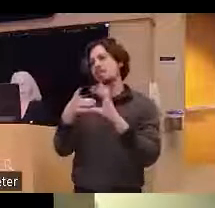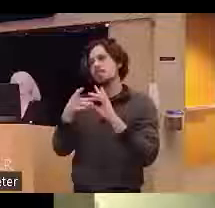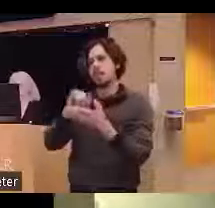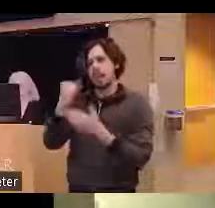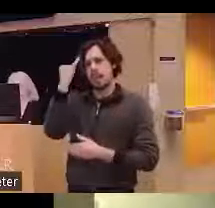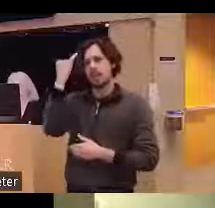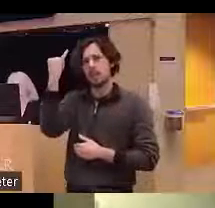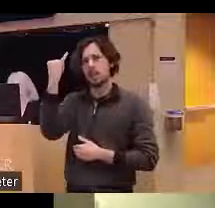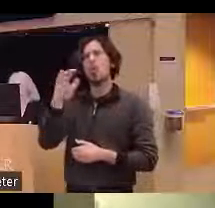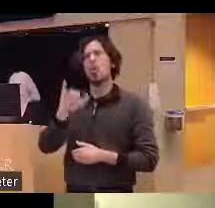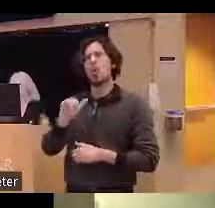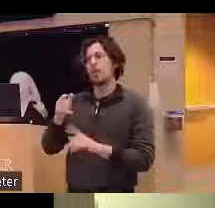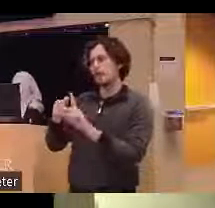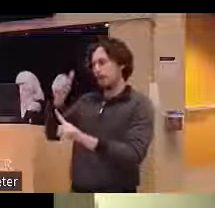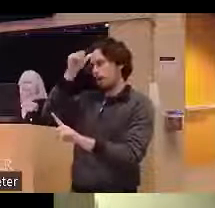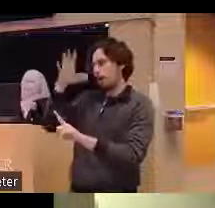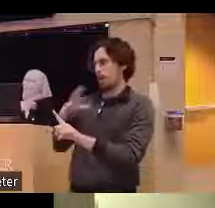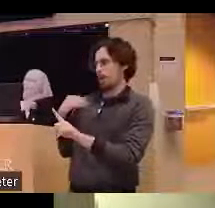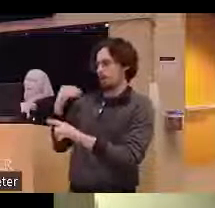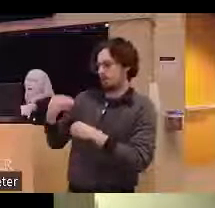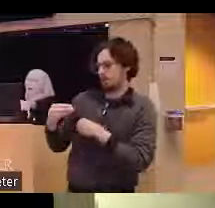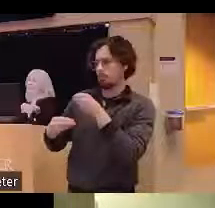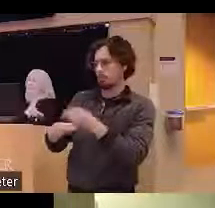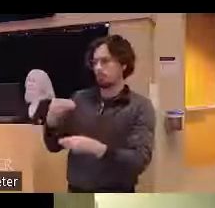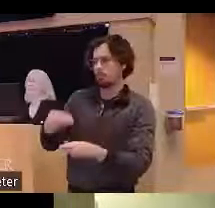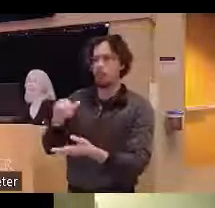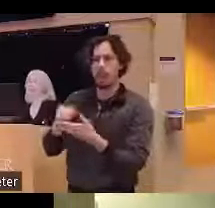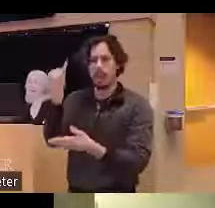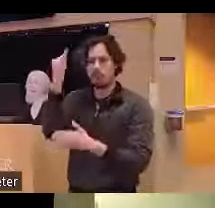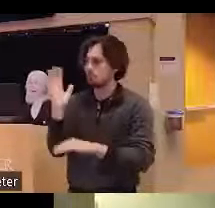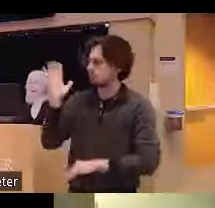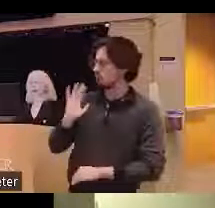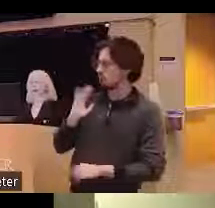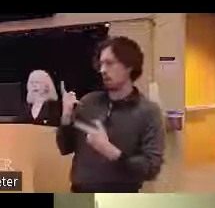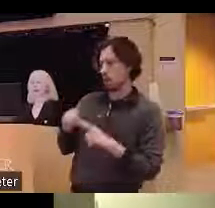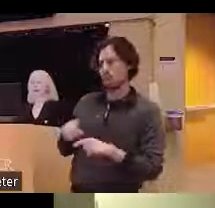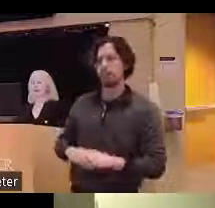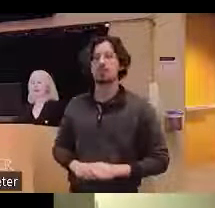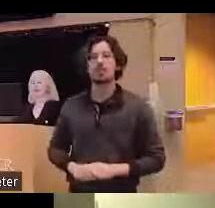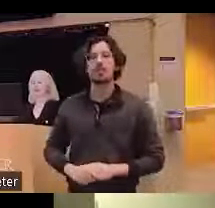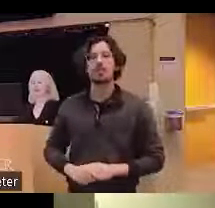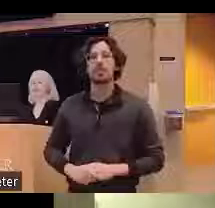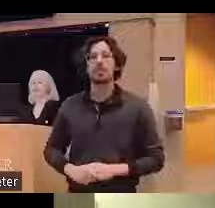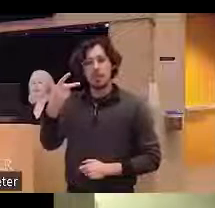germ line if you look at this purple dot that I've drawn you see that after the first purple